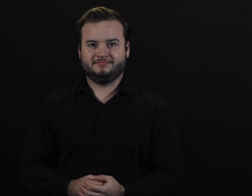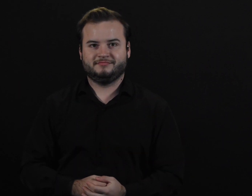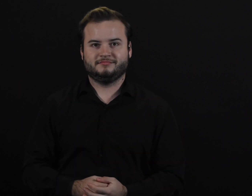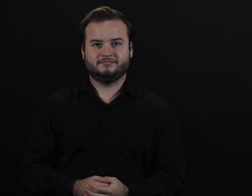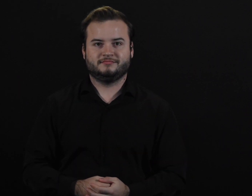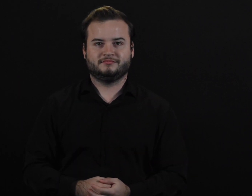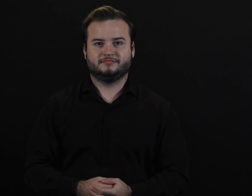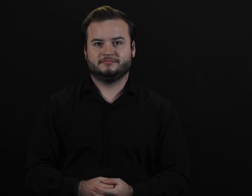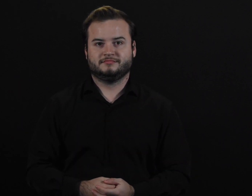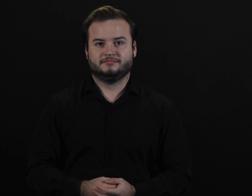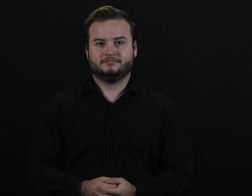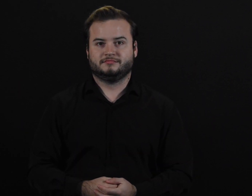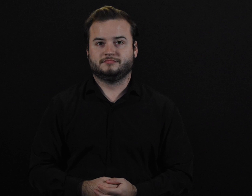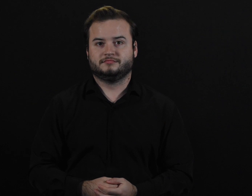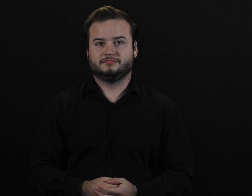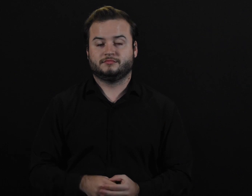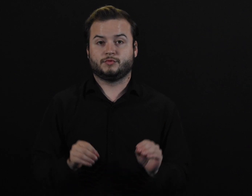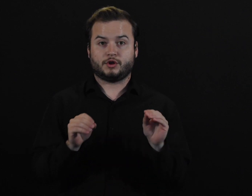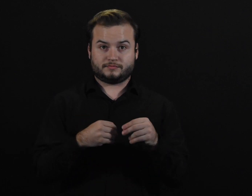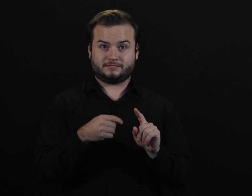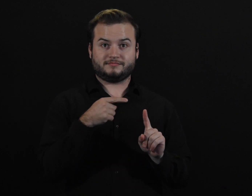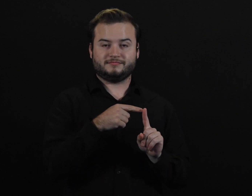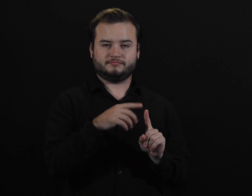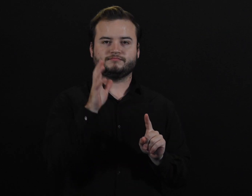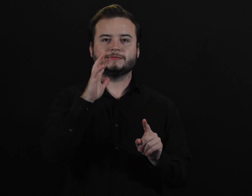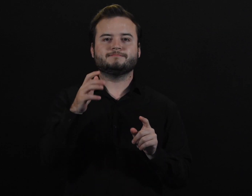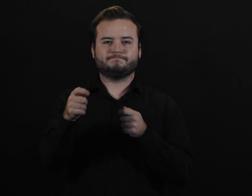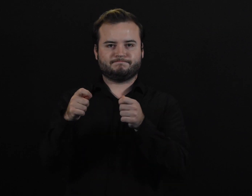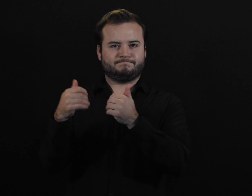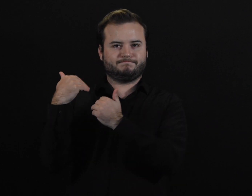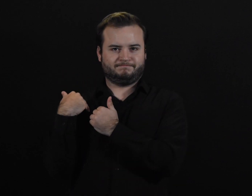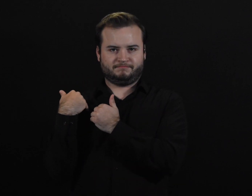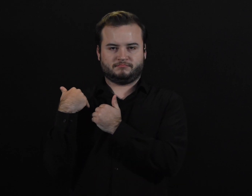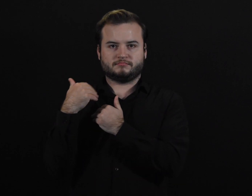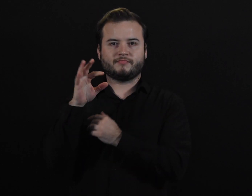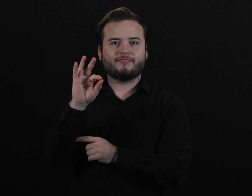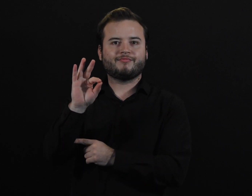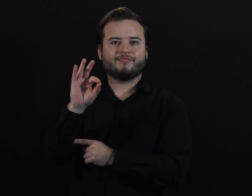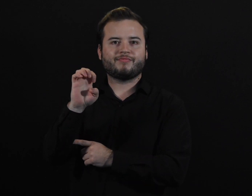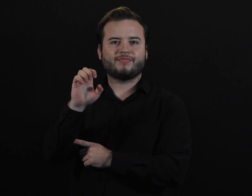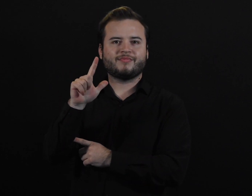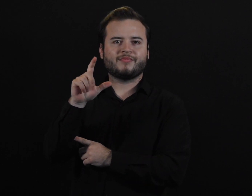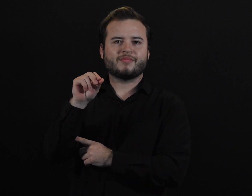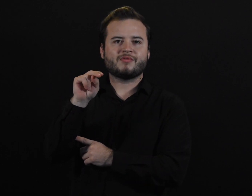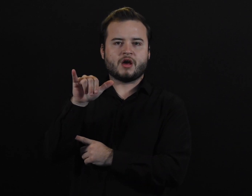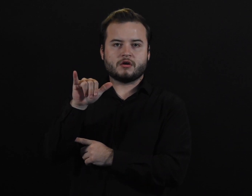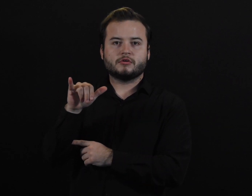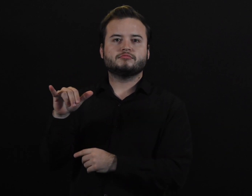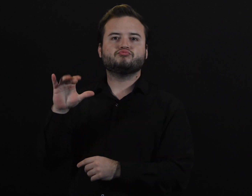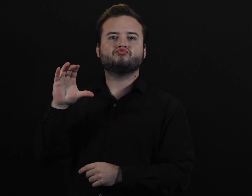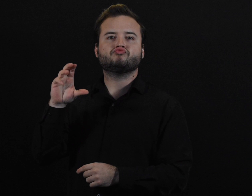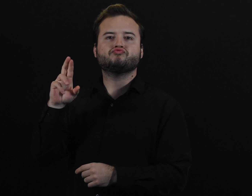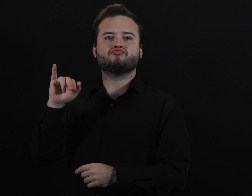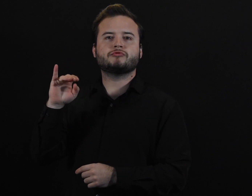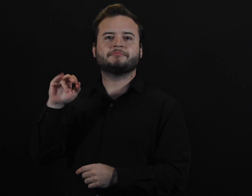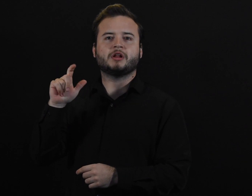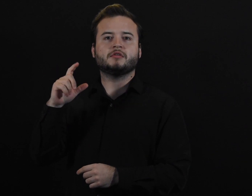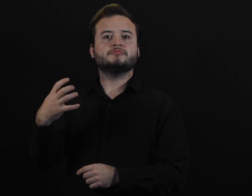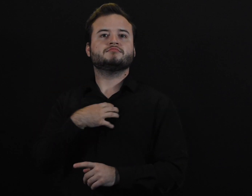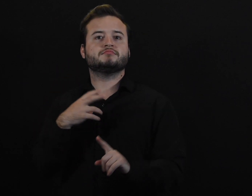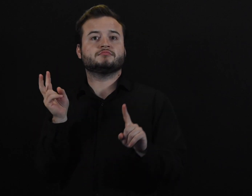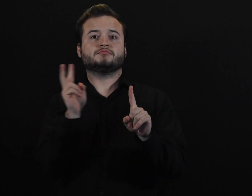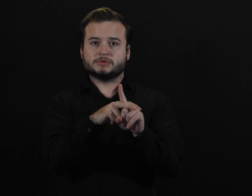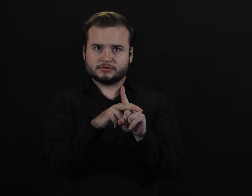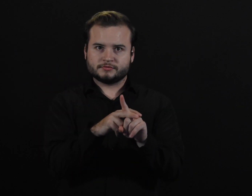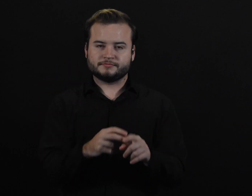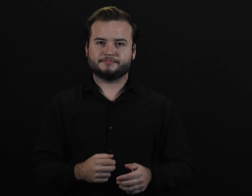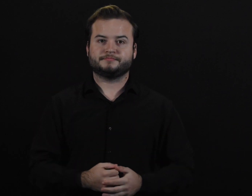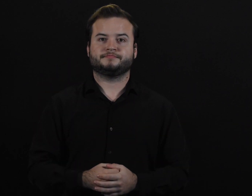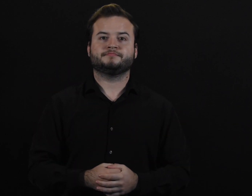The Office handles felony criminal appeals,